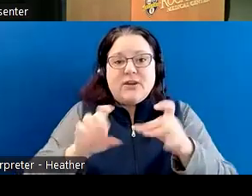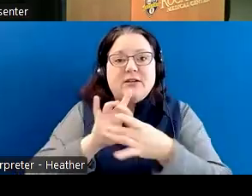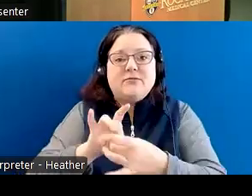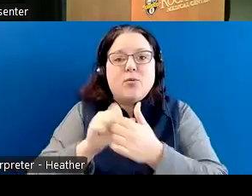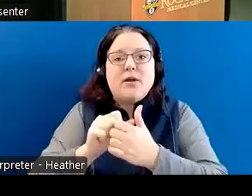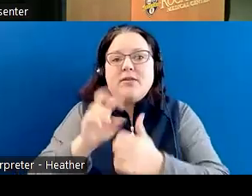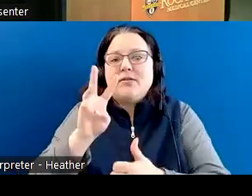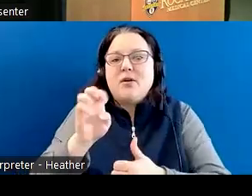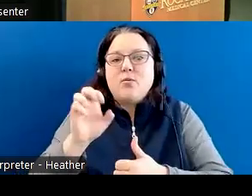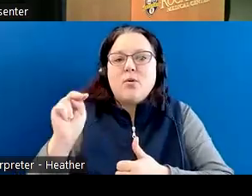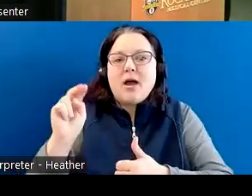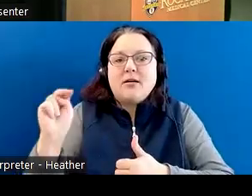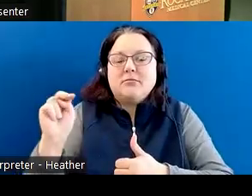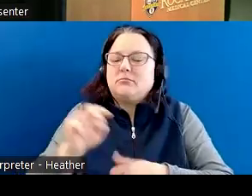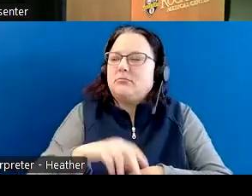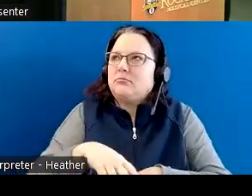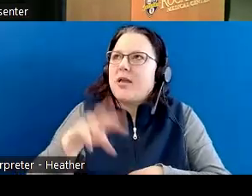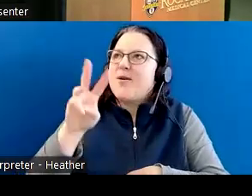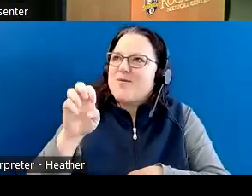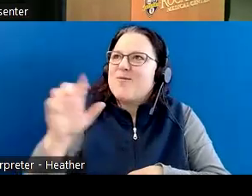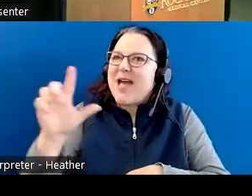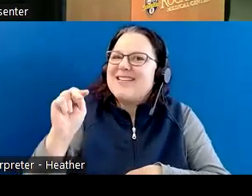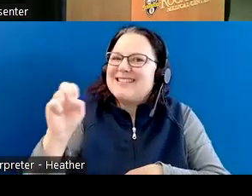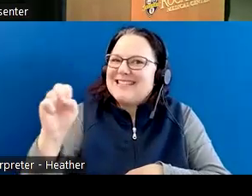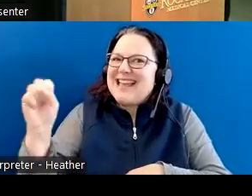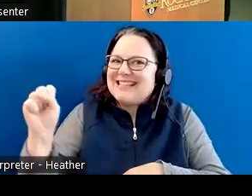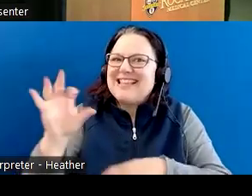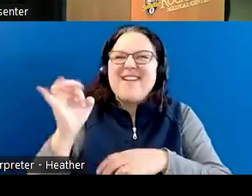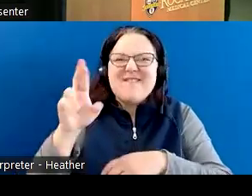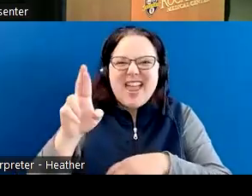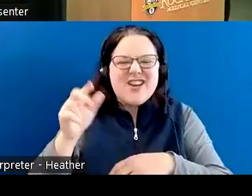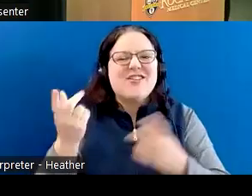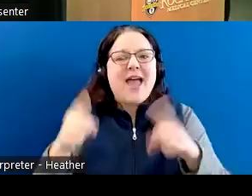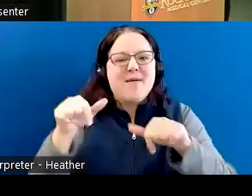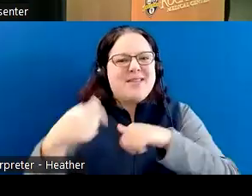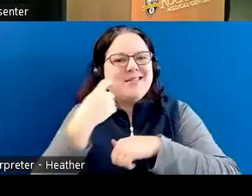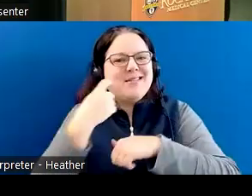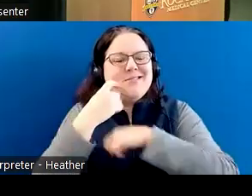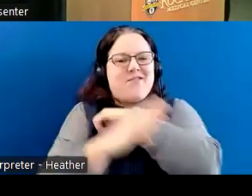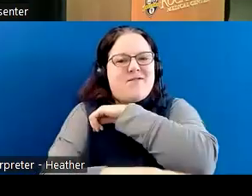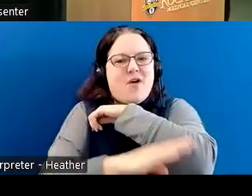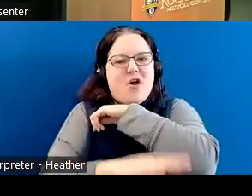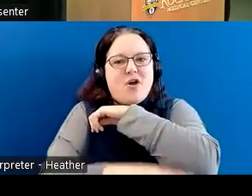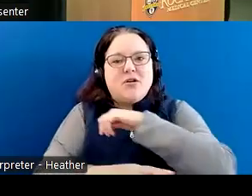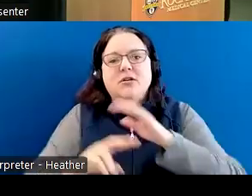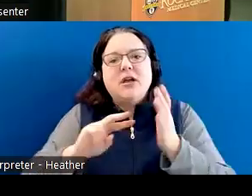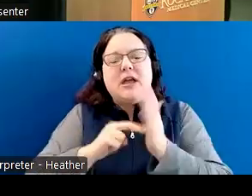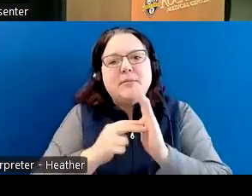uh this fall. So, peer-to-peer support is a role that provides hope and optimism. So we know from